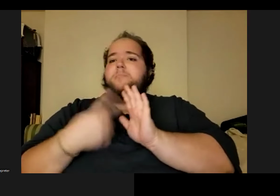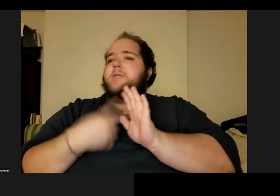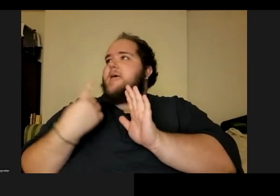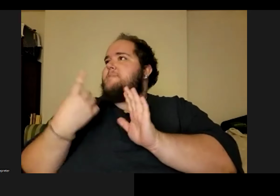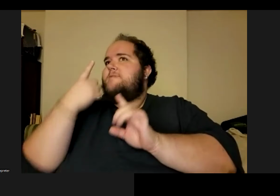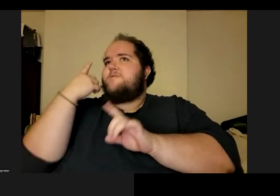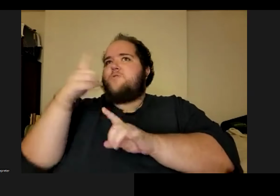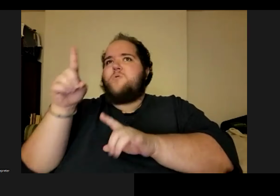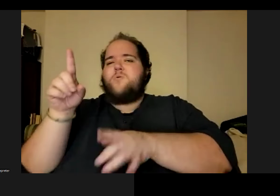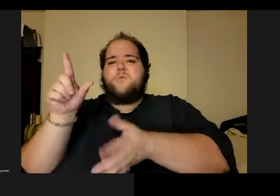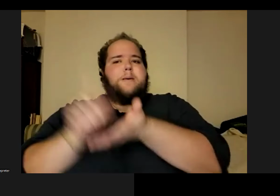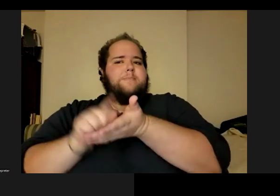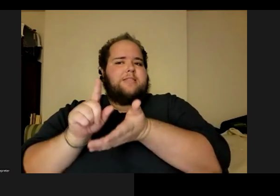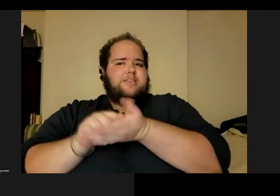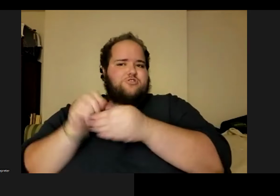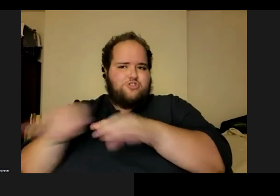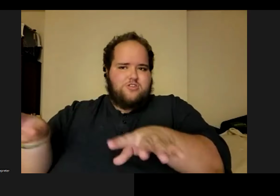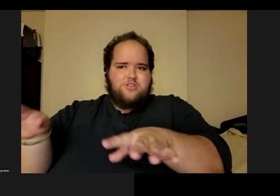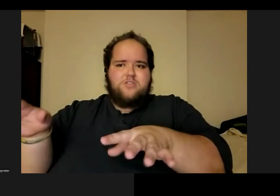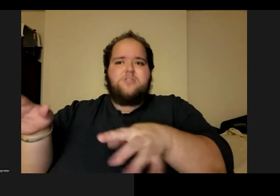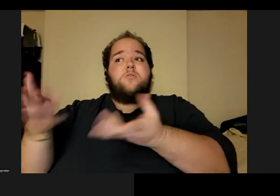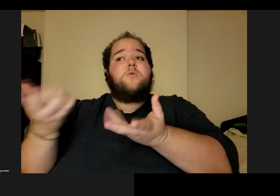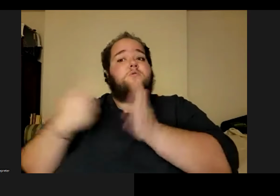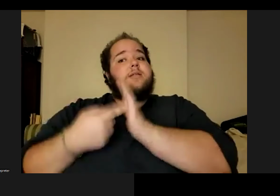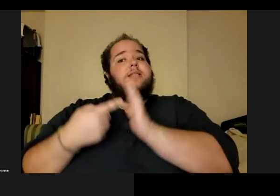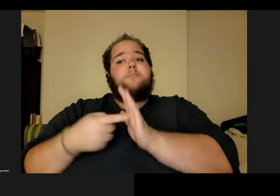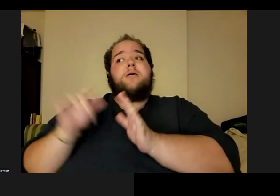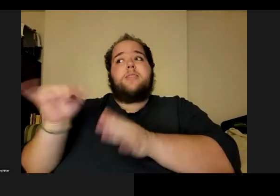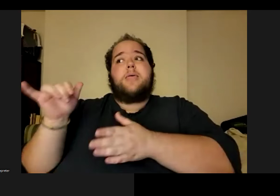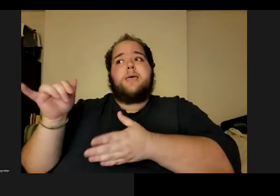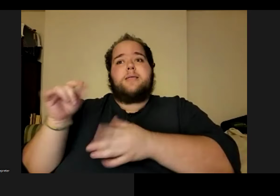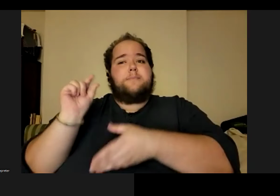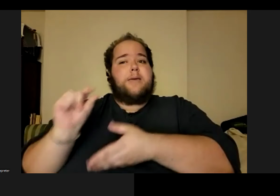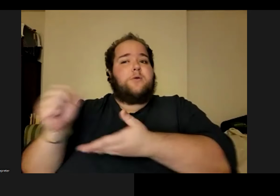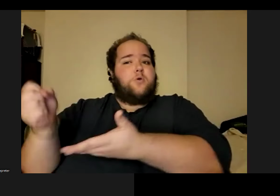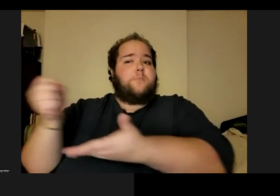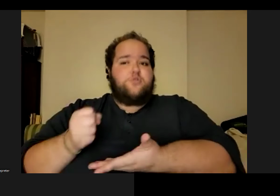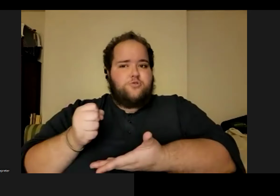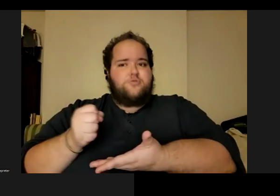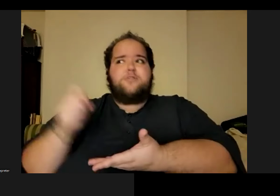When I got the microbursary from the Legacy Fund. They had asked for a bio